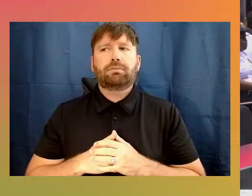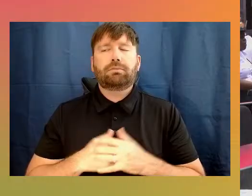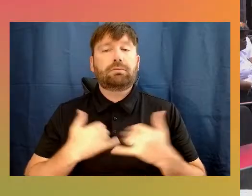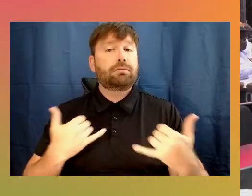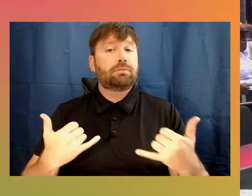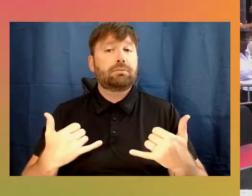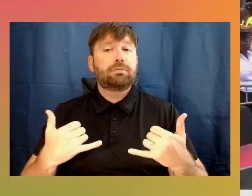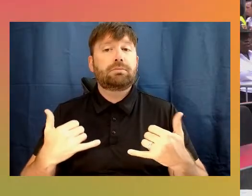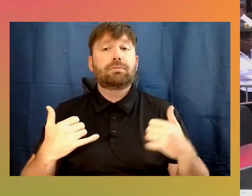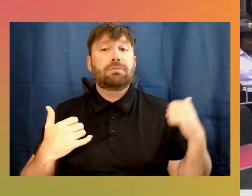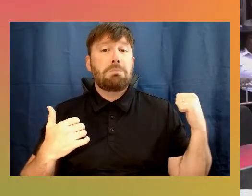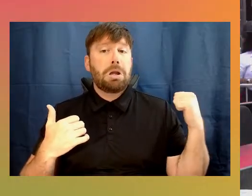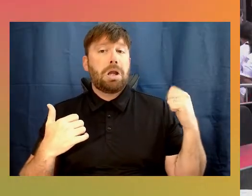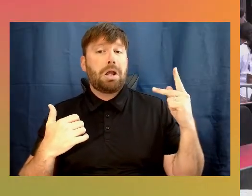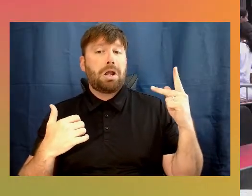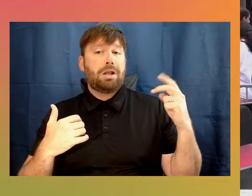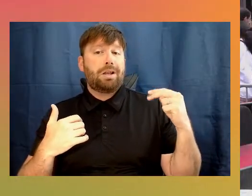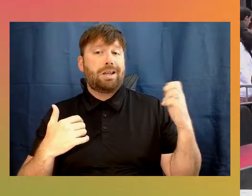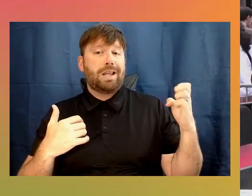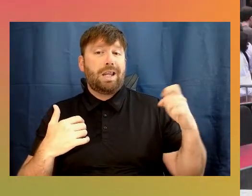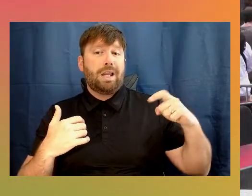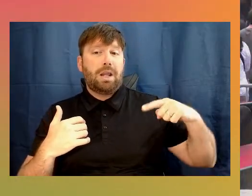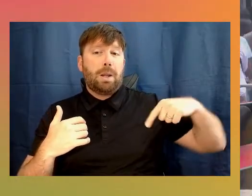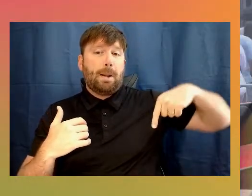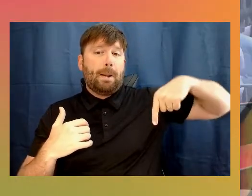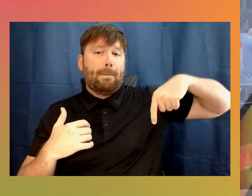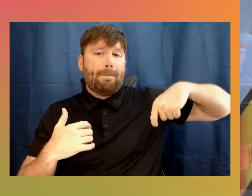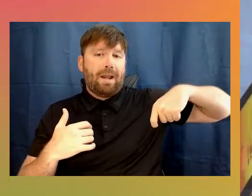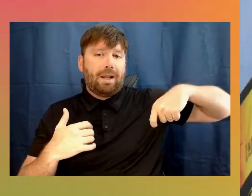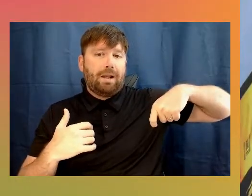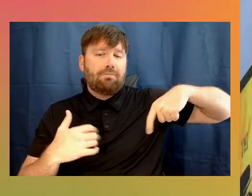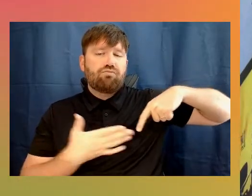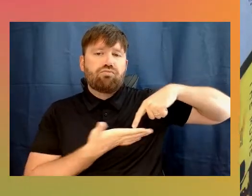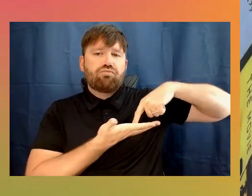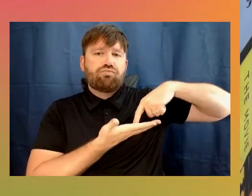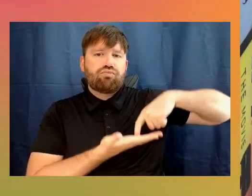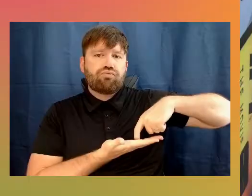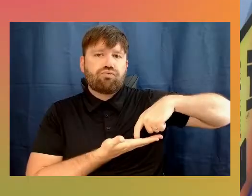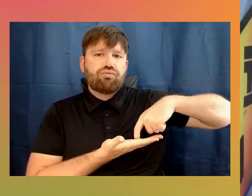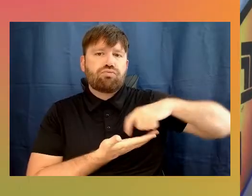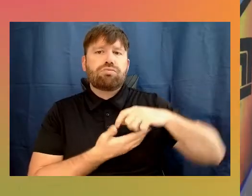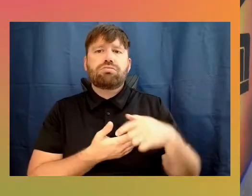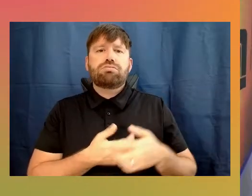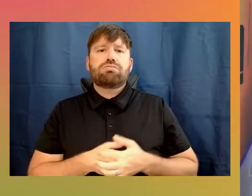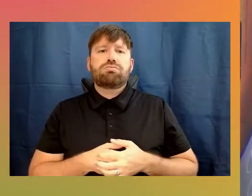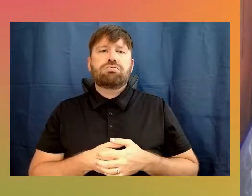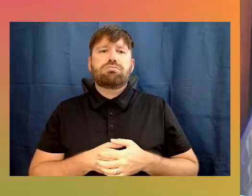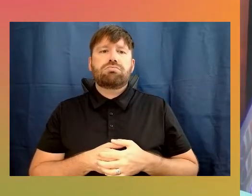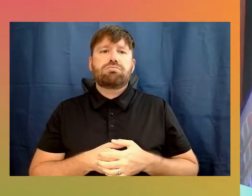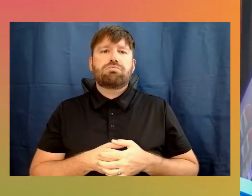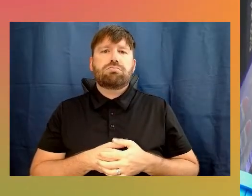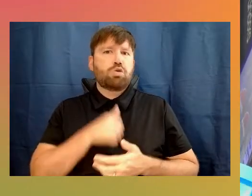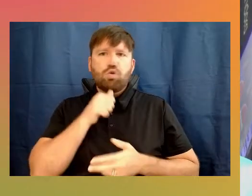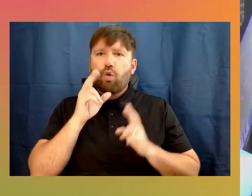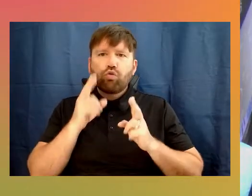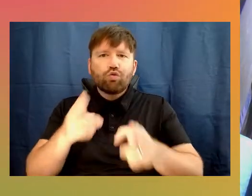CRAWL FORWARD AND FIND THE RUNNERS LUNGE. FIND A BEND IN THE BACK KNEE. GET YOUR FEET SET UP.